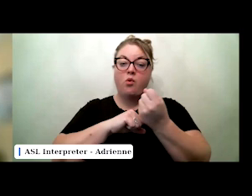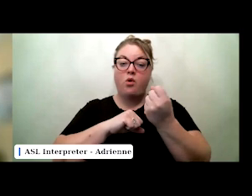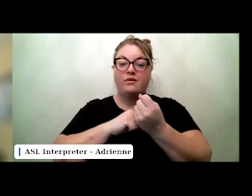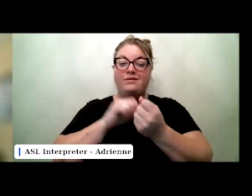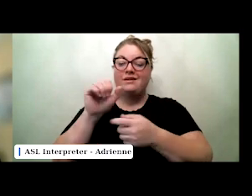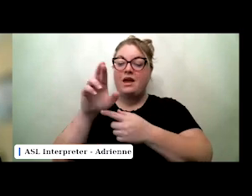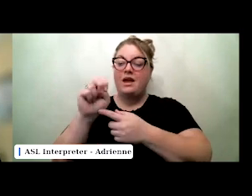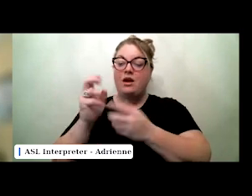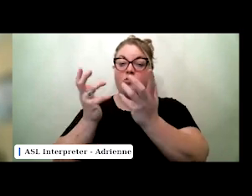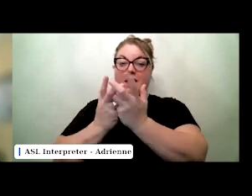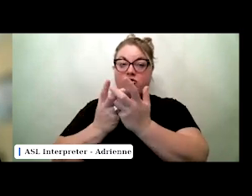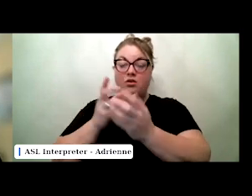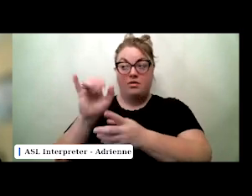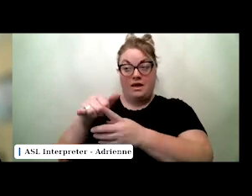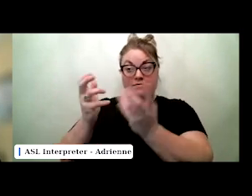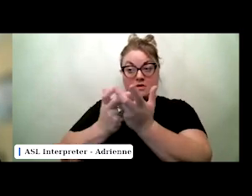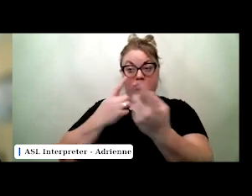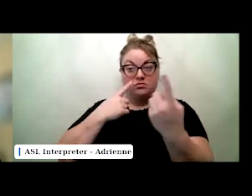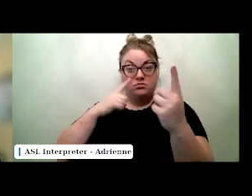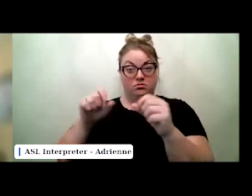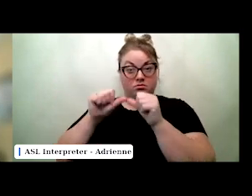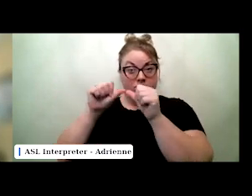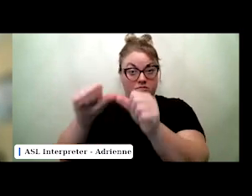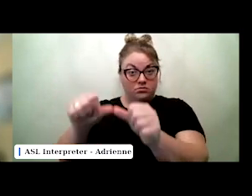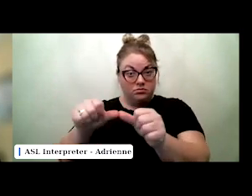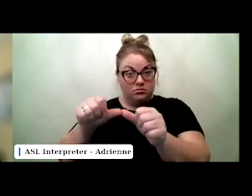Are those matches successful in the long term.